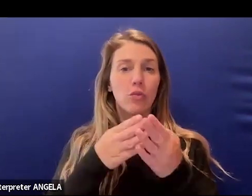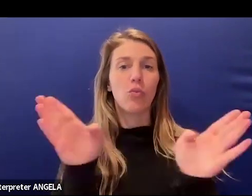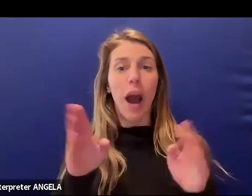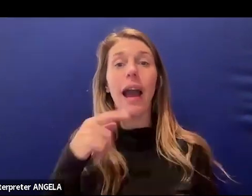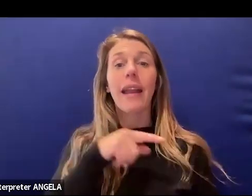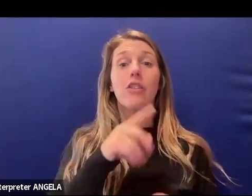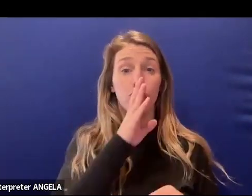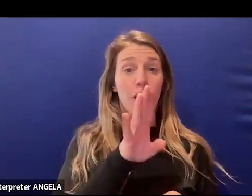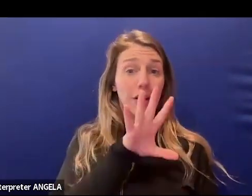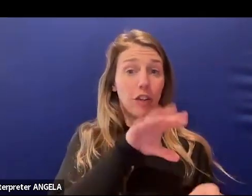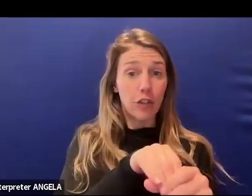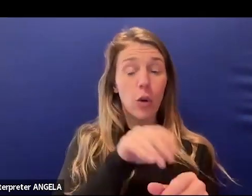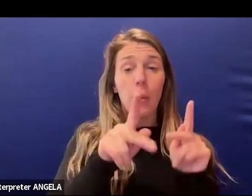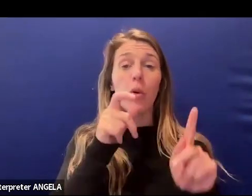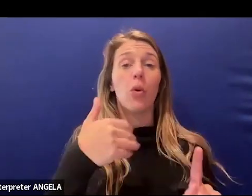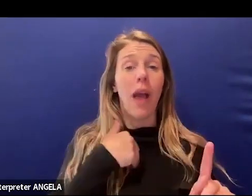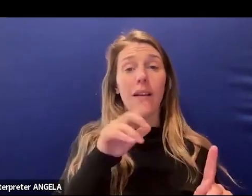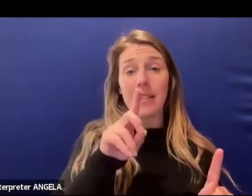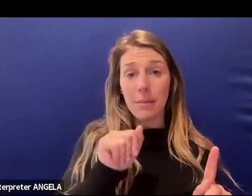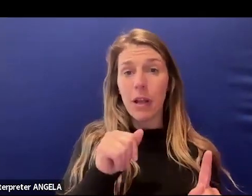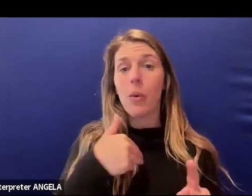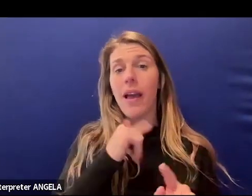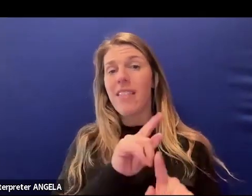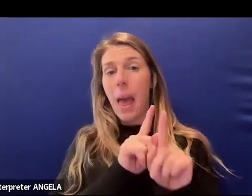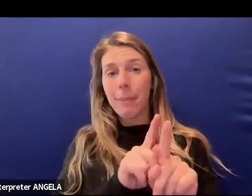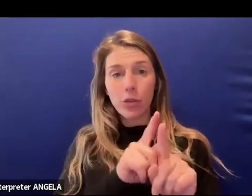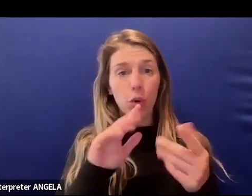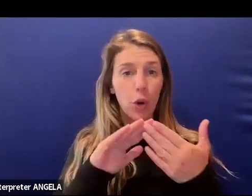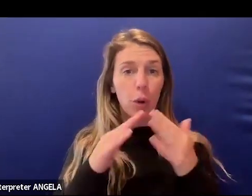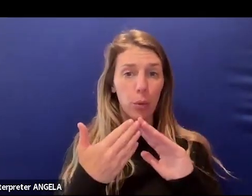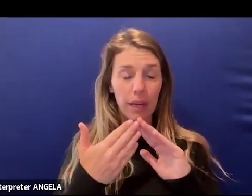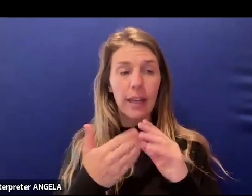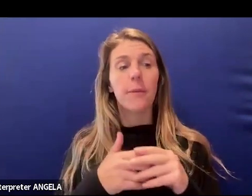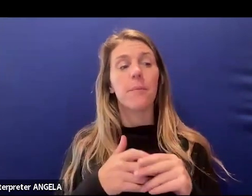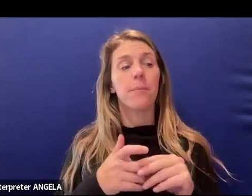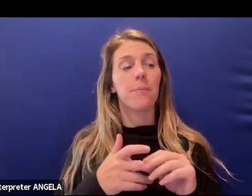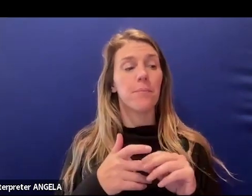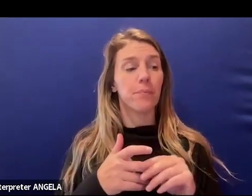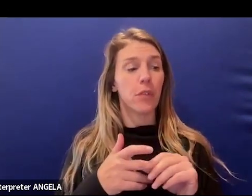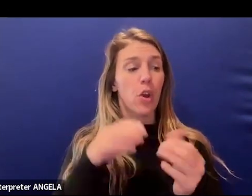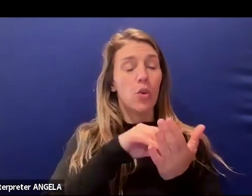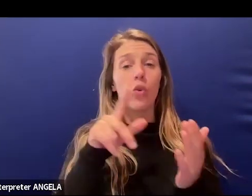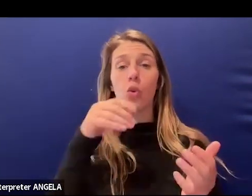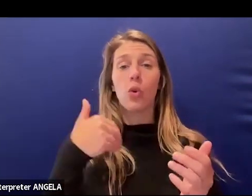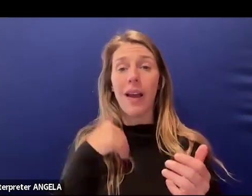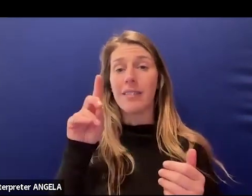One is direct interventions with people with disabilities. We have a mentoring community of students with disabilities from